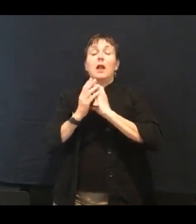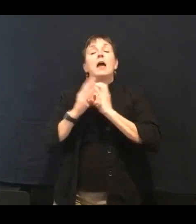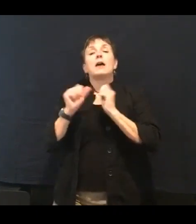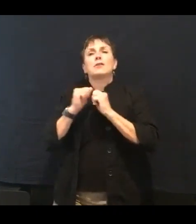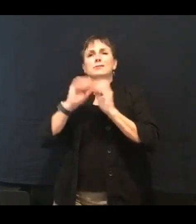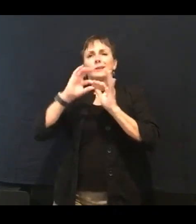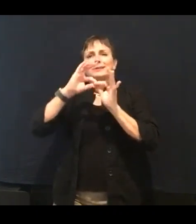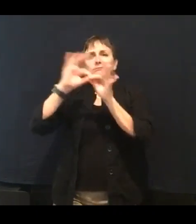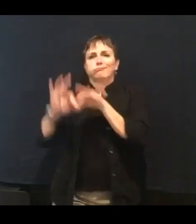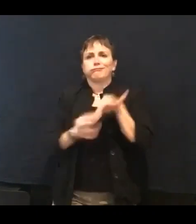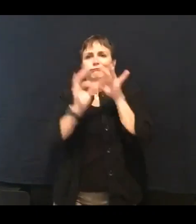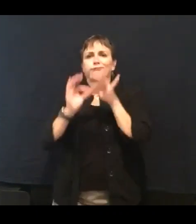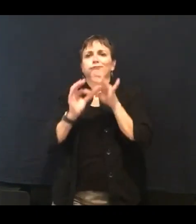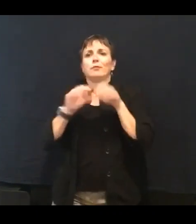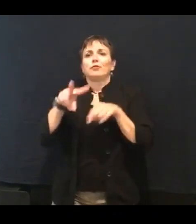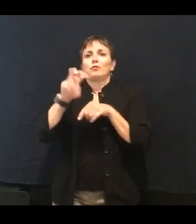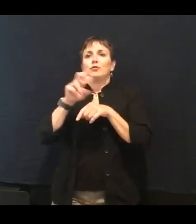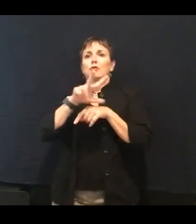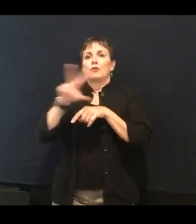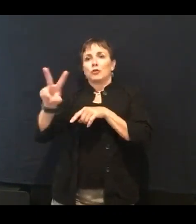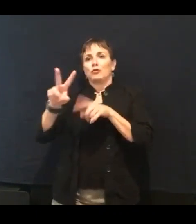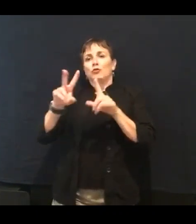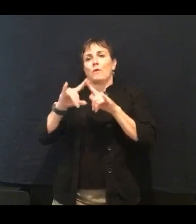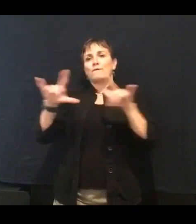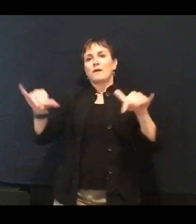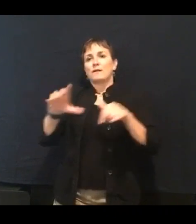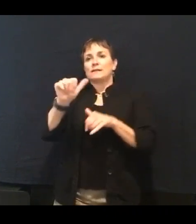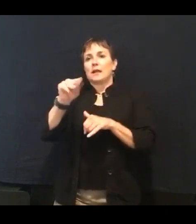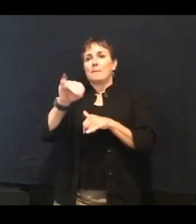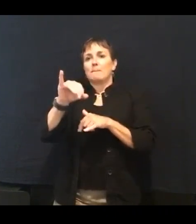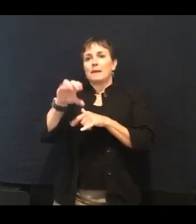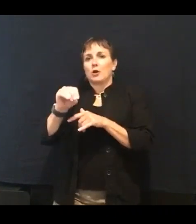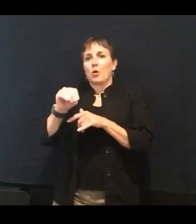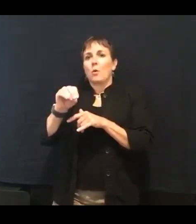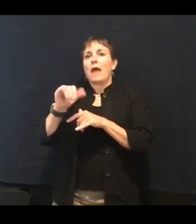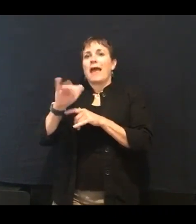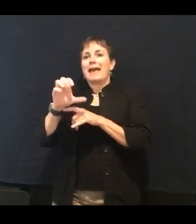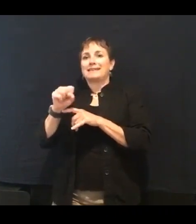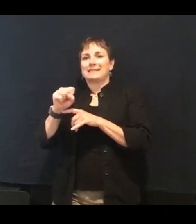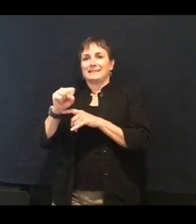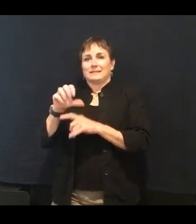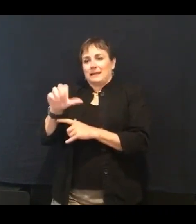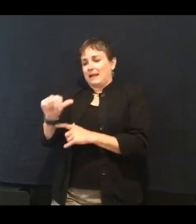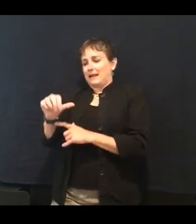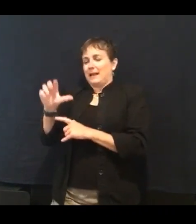two amino acids. Each of all known amino acids are abbreviated